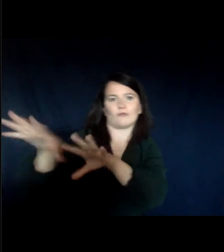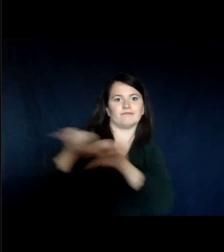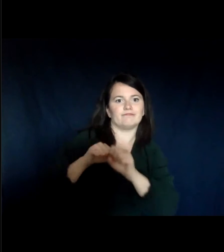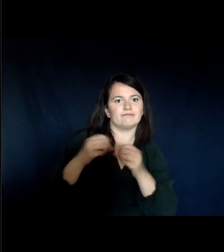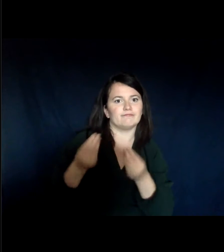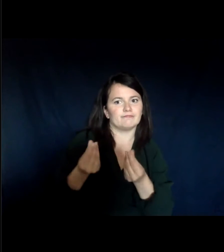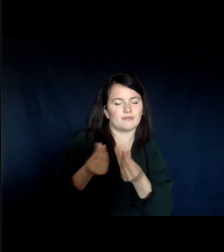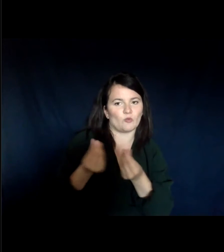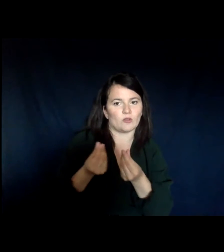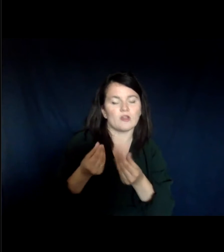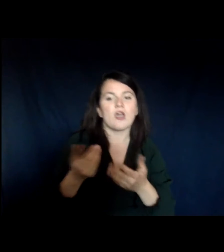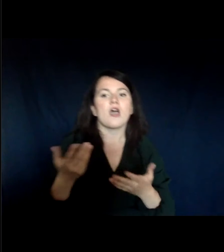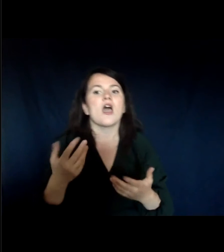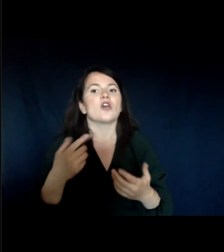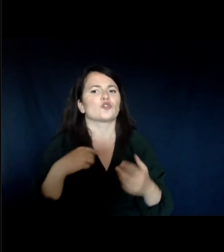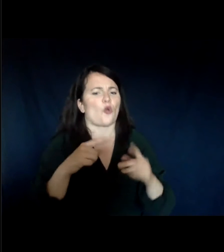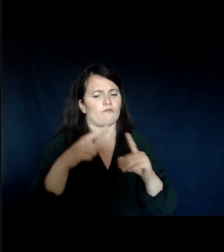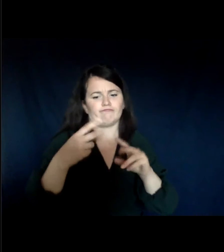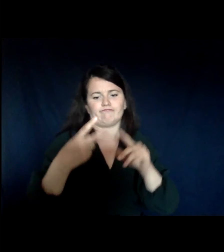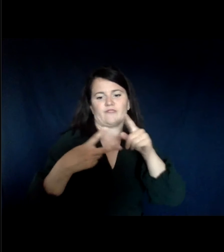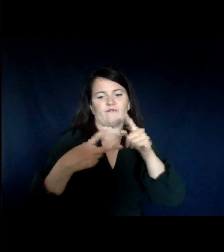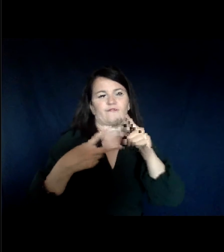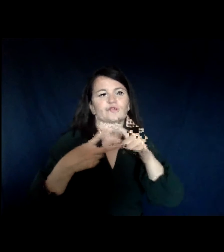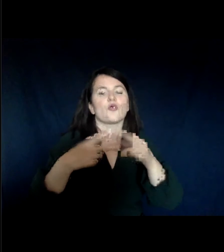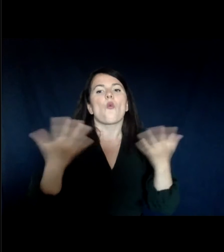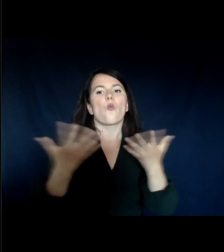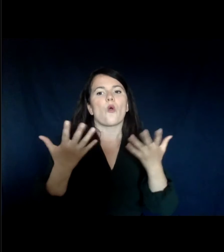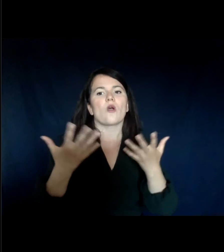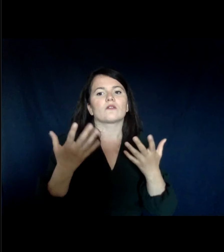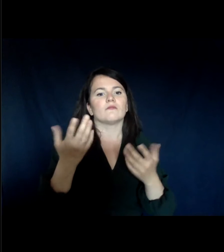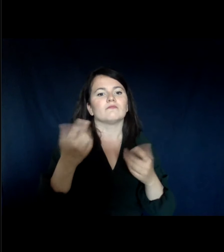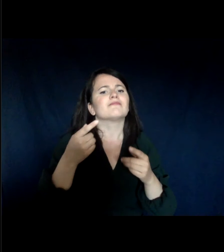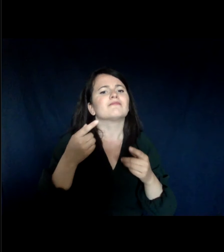of 100% co-financing from the Commission.